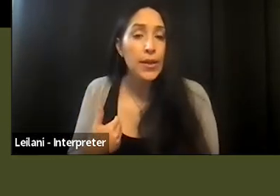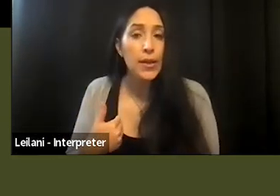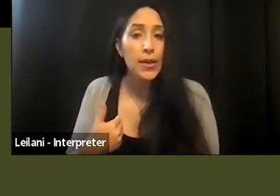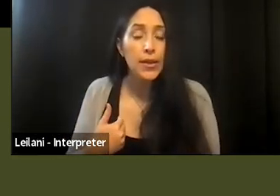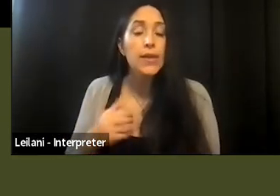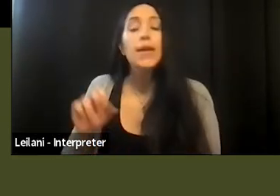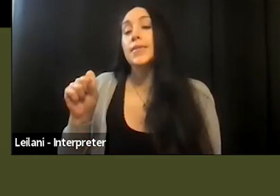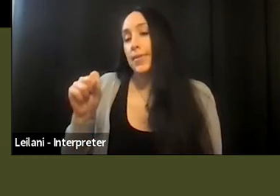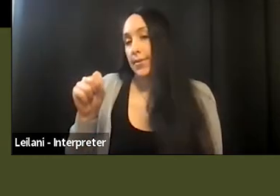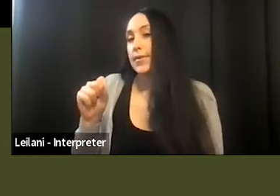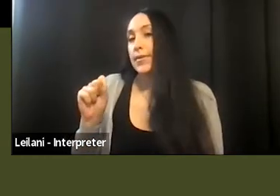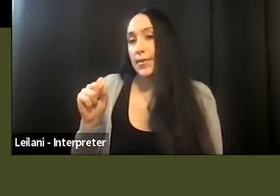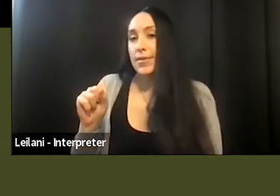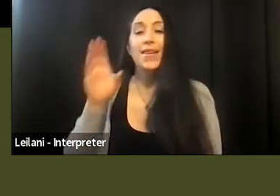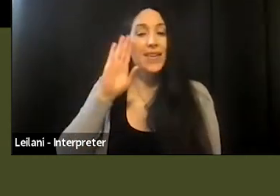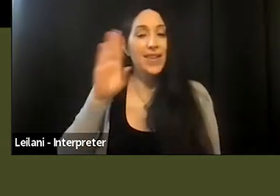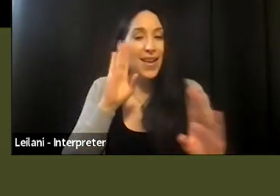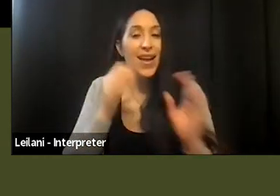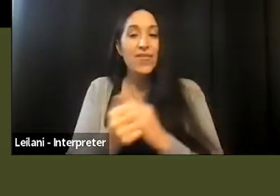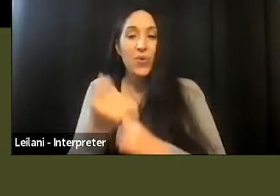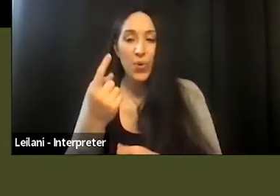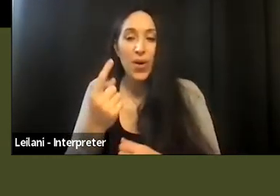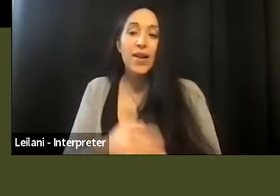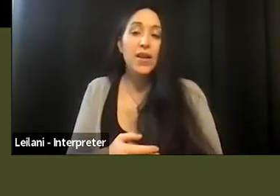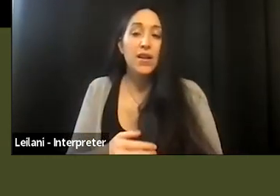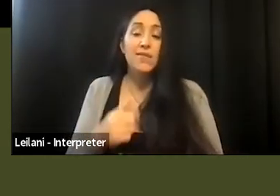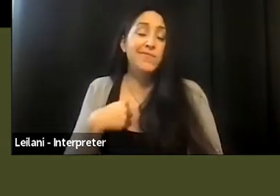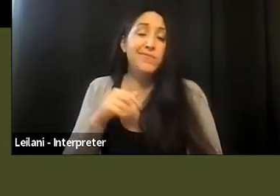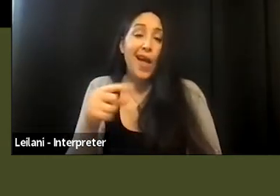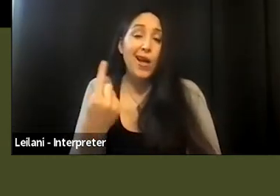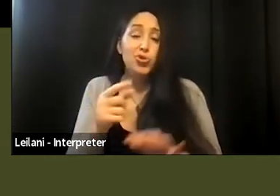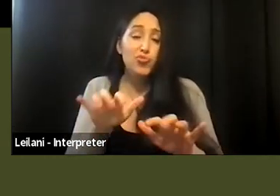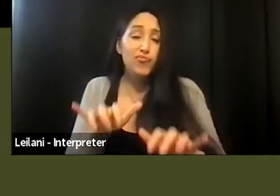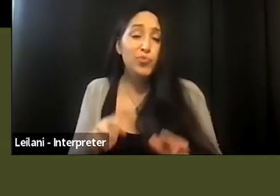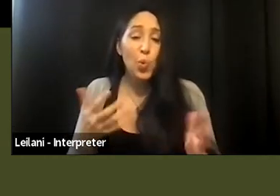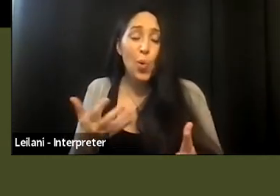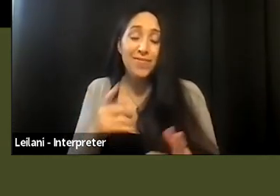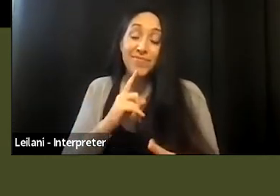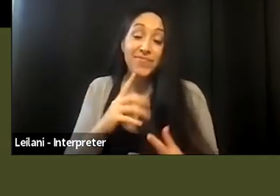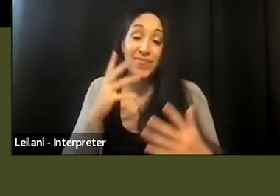[Sharon] Yes. [Lisa] Can you hear me? Hi, everybody. I just said that, unfortunately, you know, I'm a family navigator